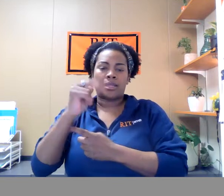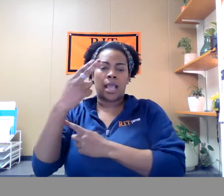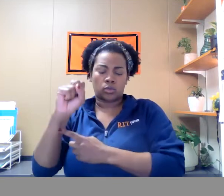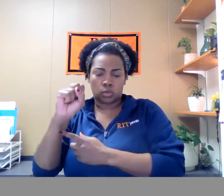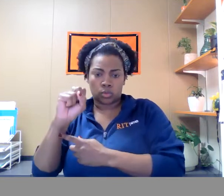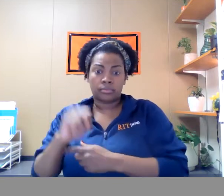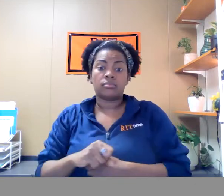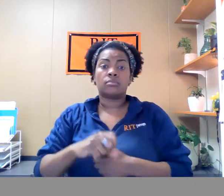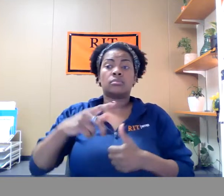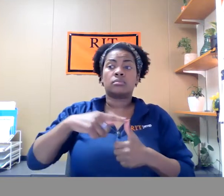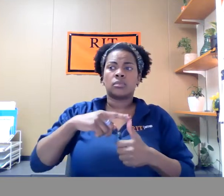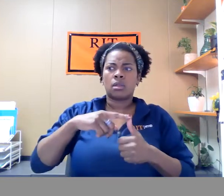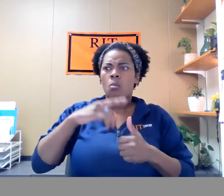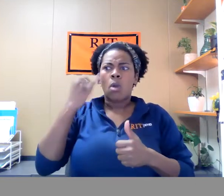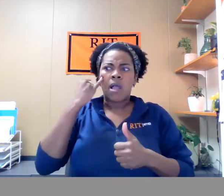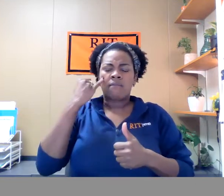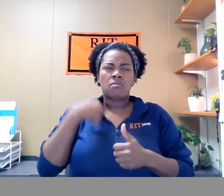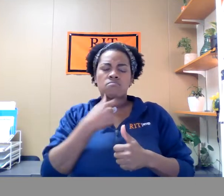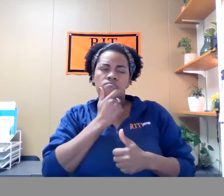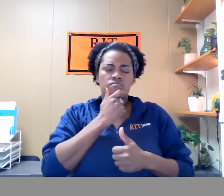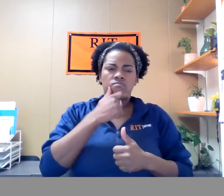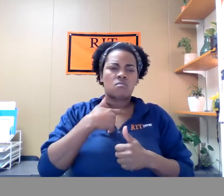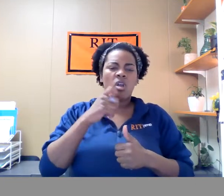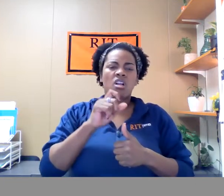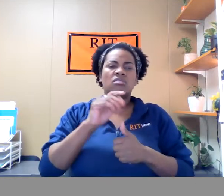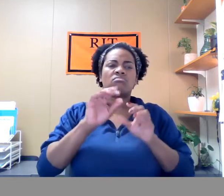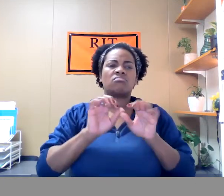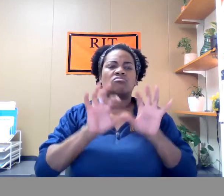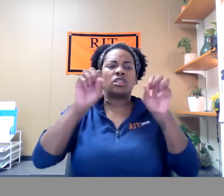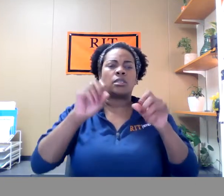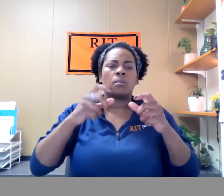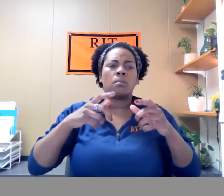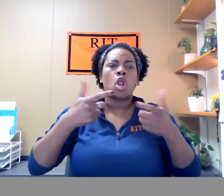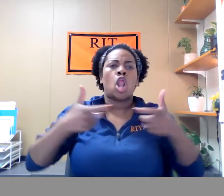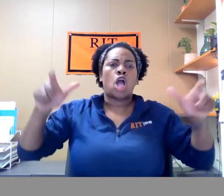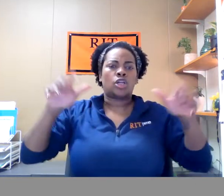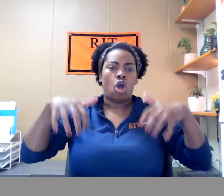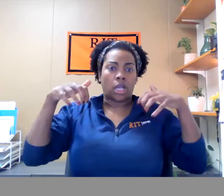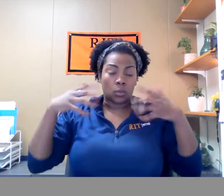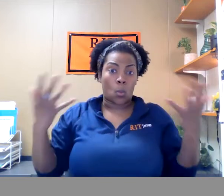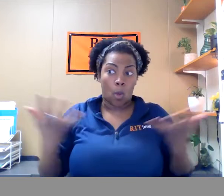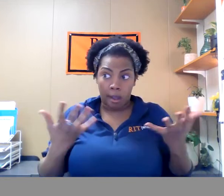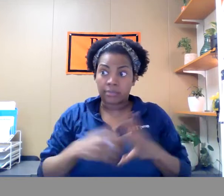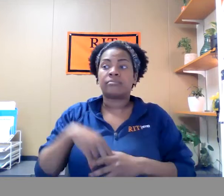Of those students in Martin High School, if they're like, "OK, well, I want to go to larger,